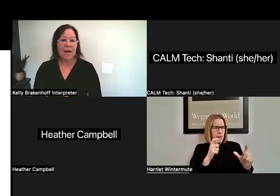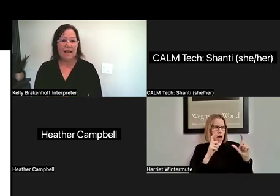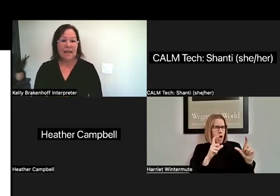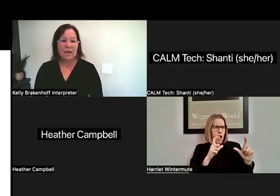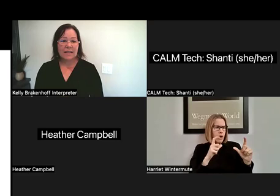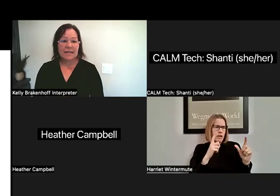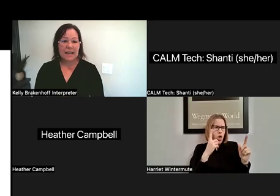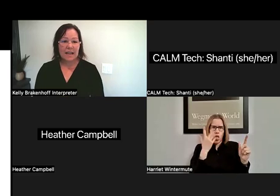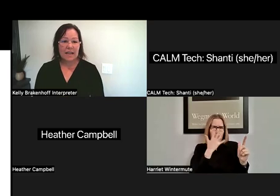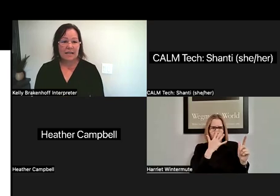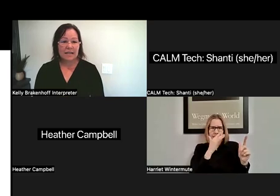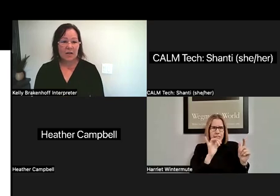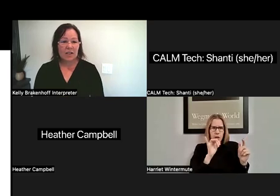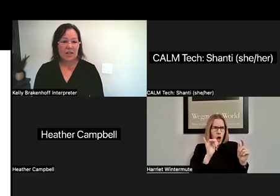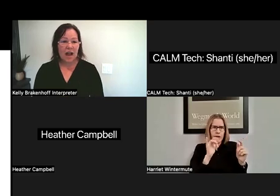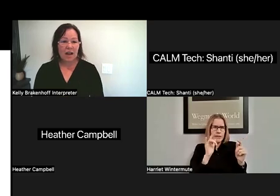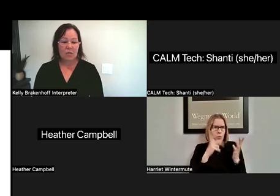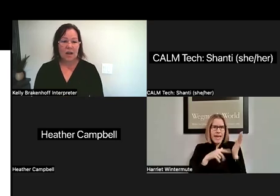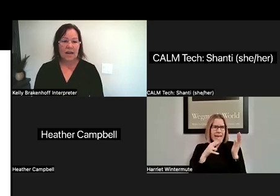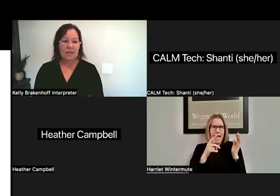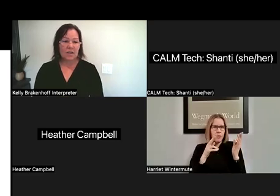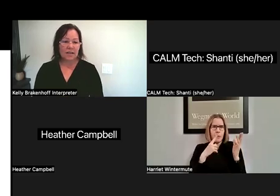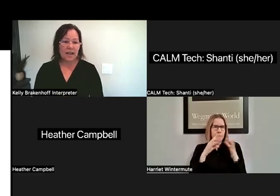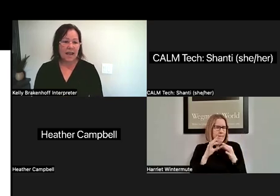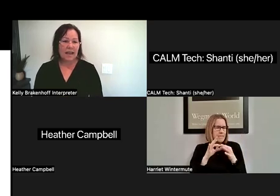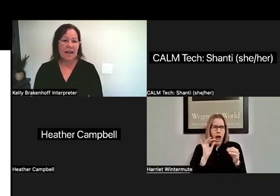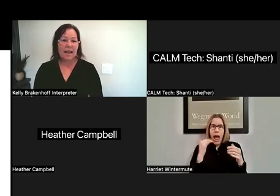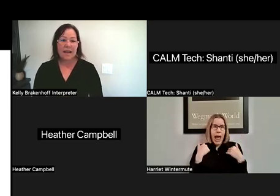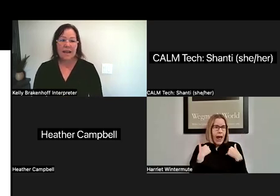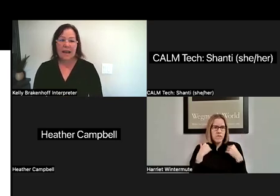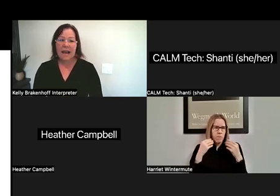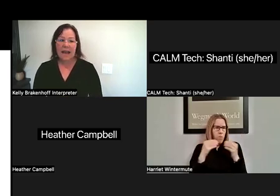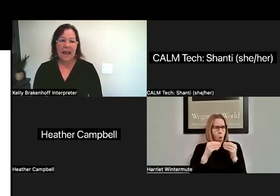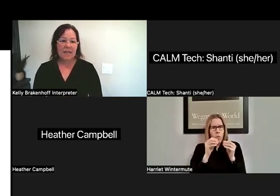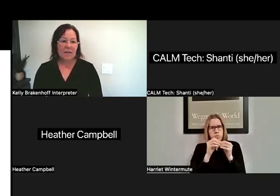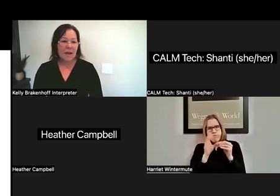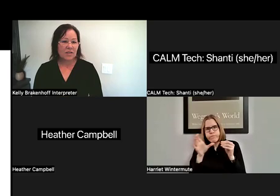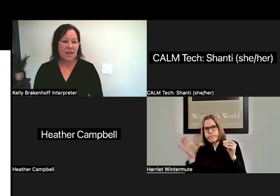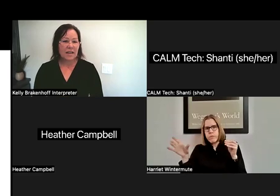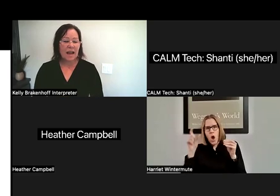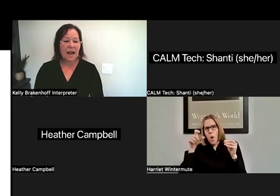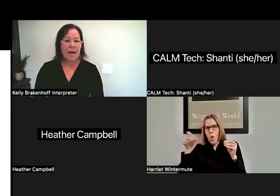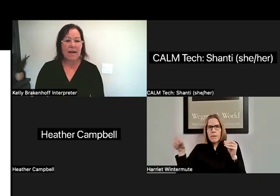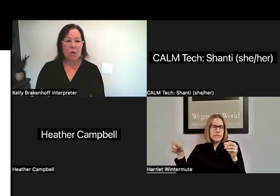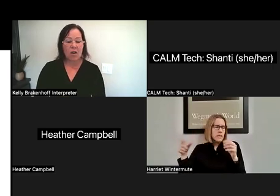think you can see in this screenshot what it looks like. As Heather mentions I have more